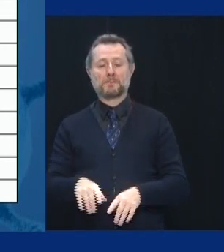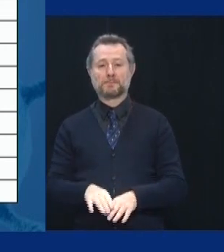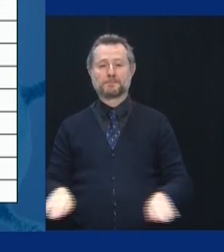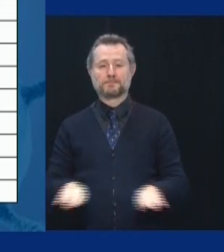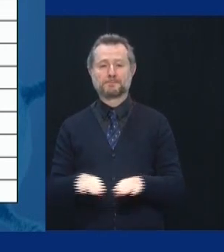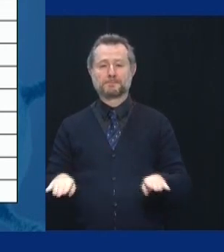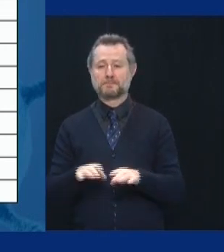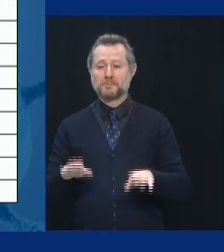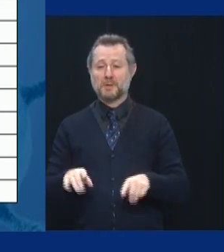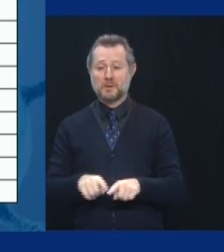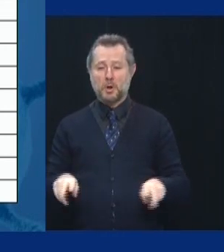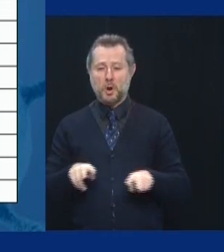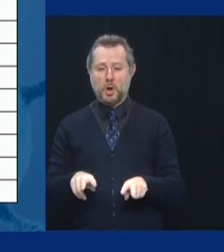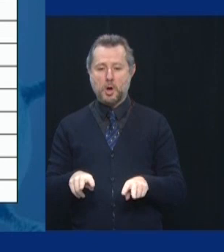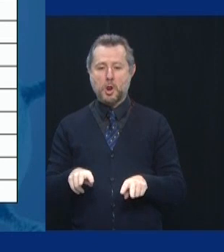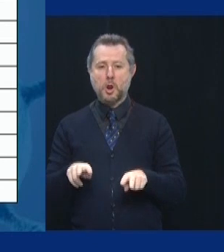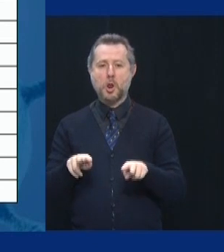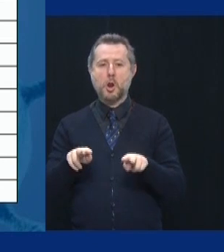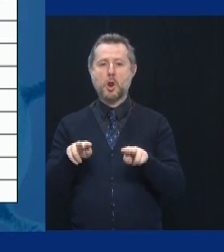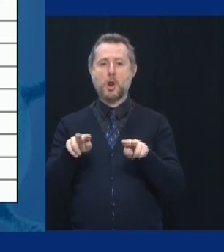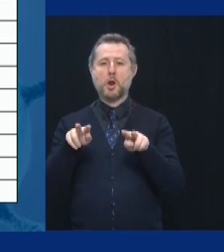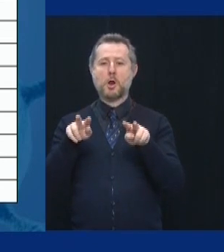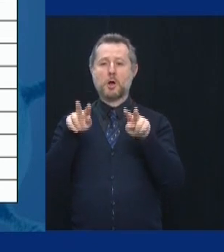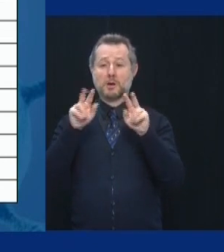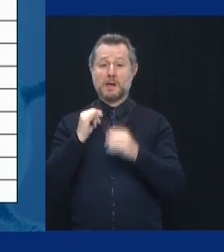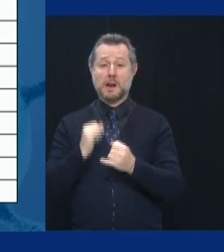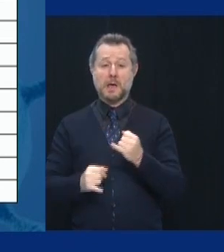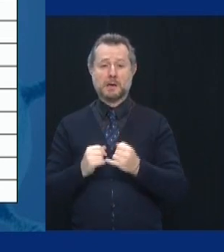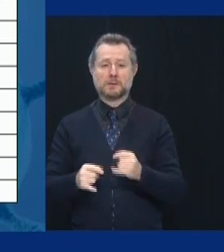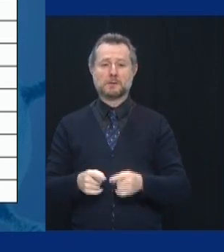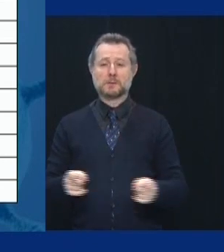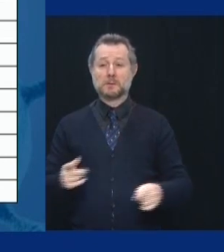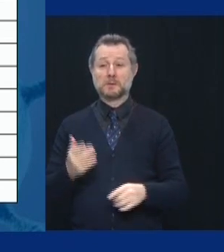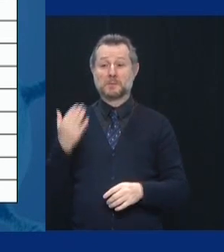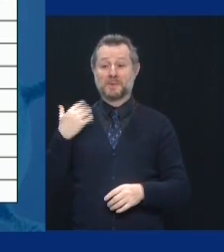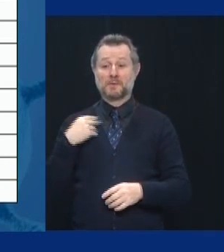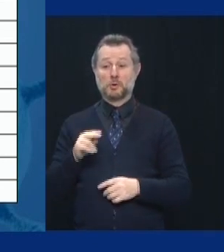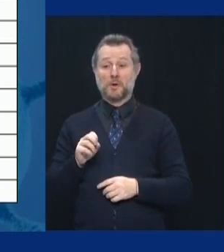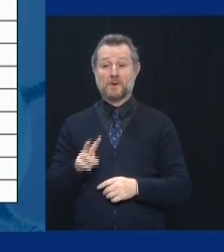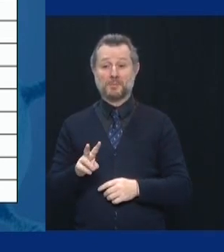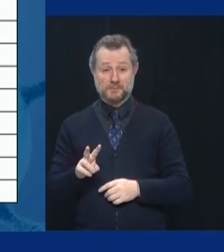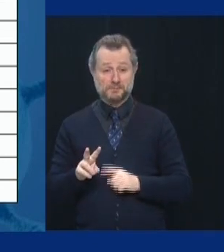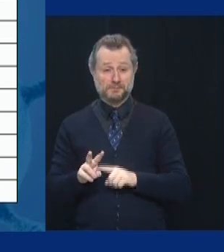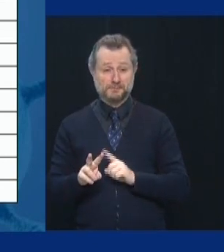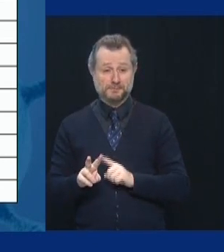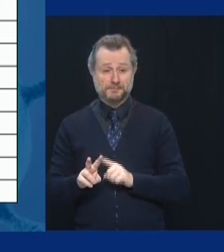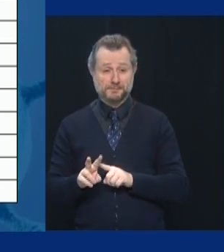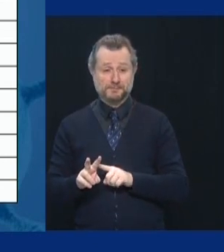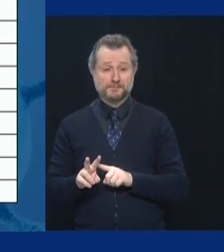RATE. AND YOU CAN SEE, REALLY, ONES AT